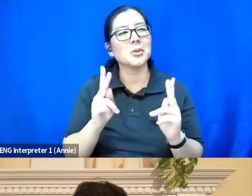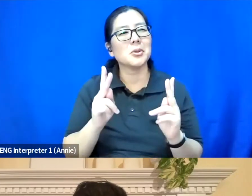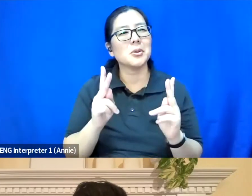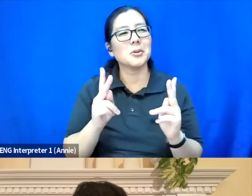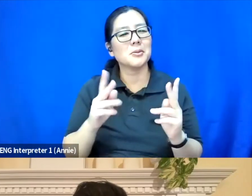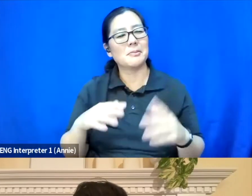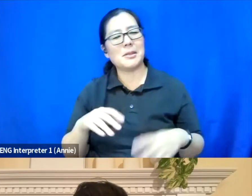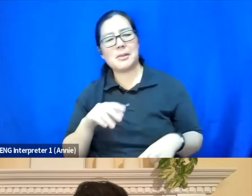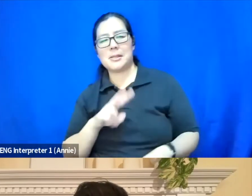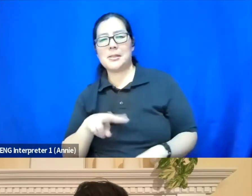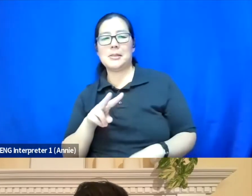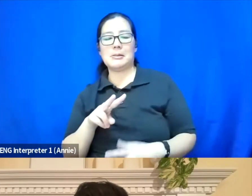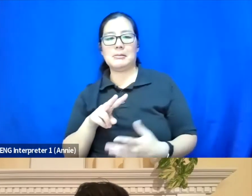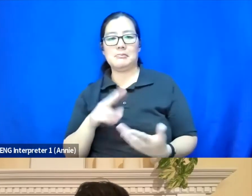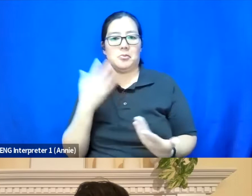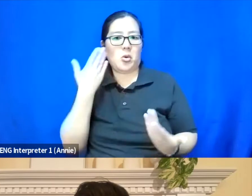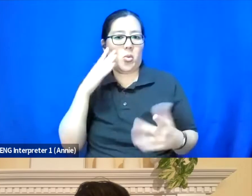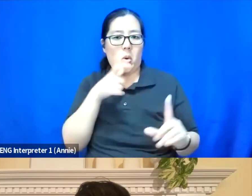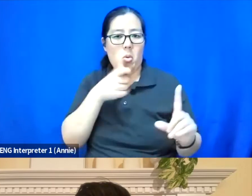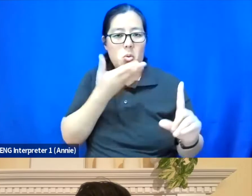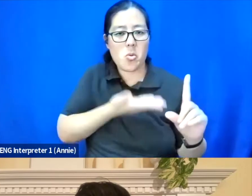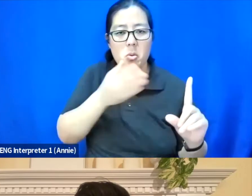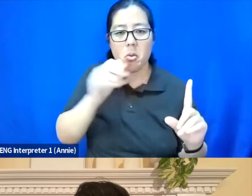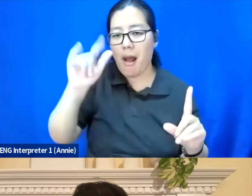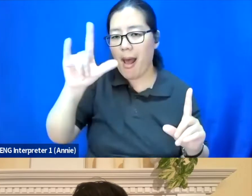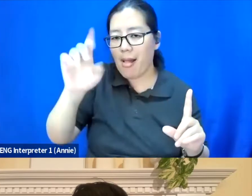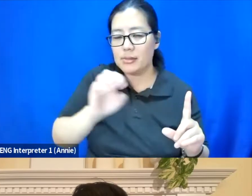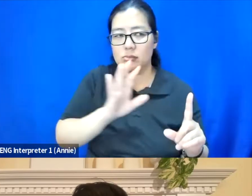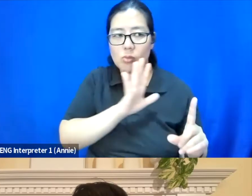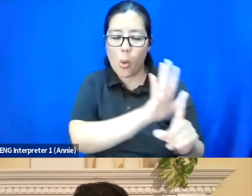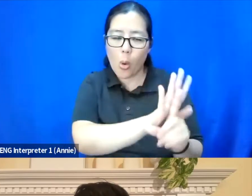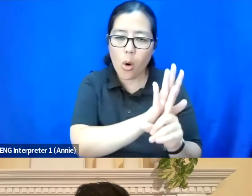So -- yeah. I do love cake. Who doesn't love cake? As do I.